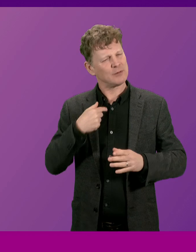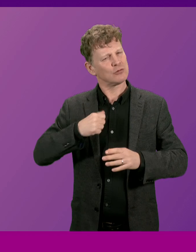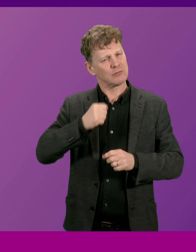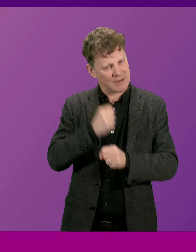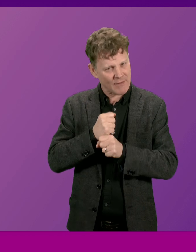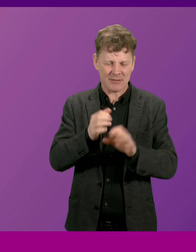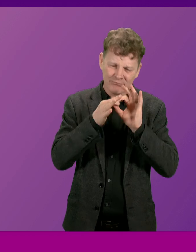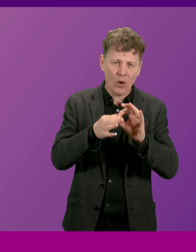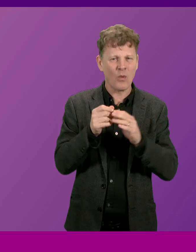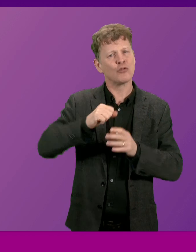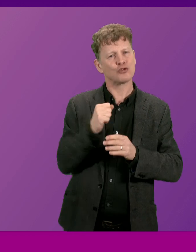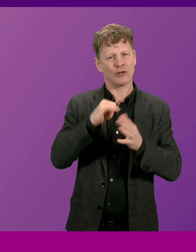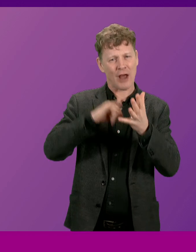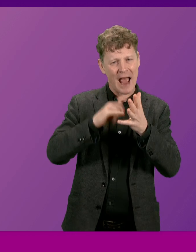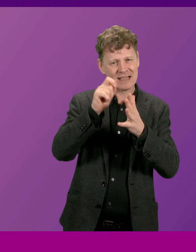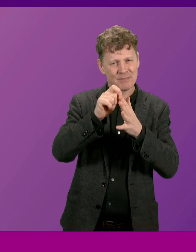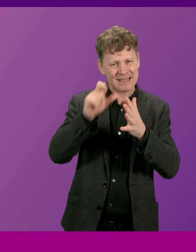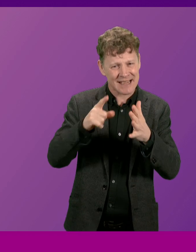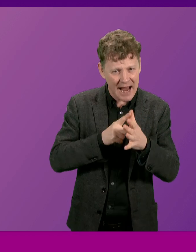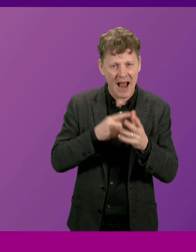Society for the Prevention of Cruelty to Animals, local authorities and other Administrations,